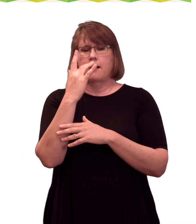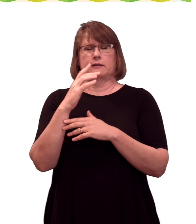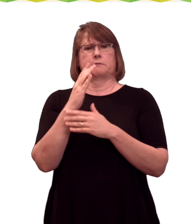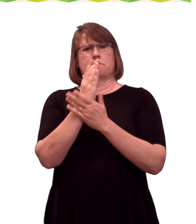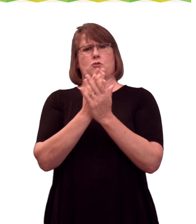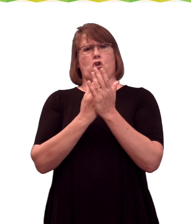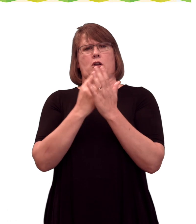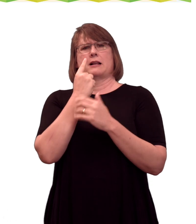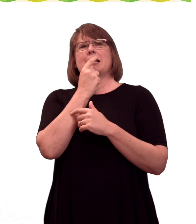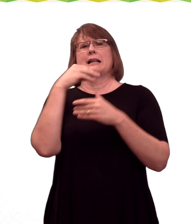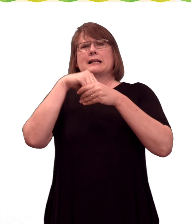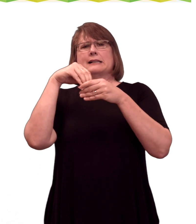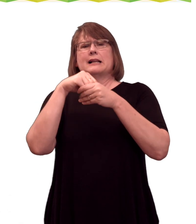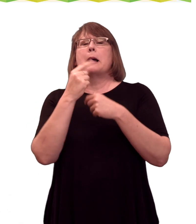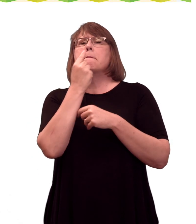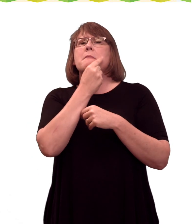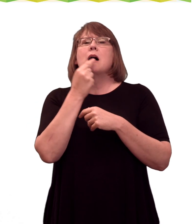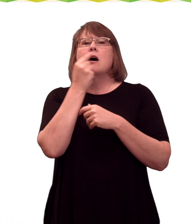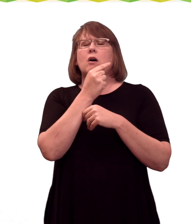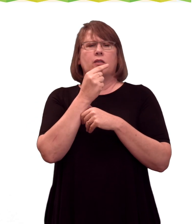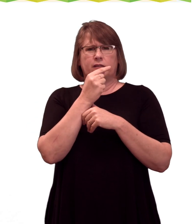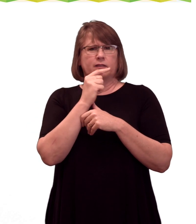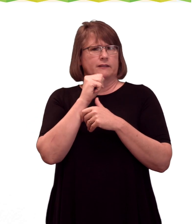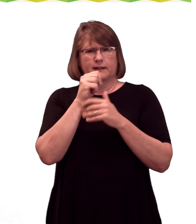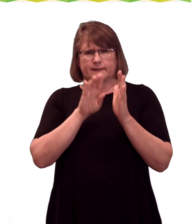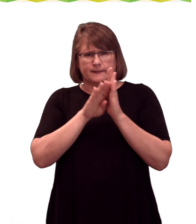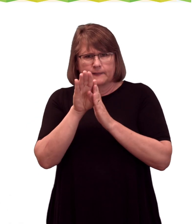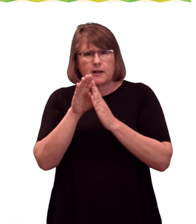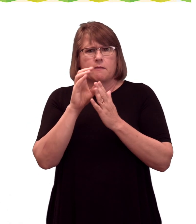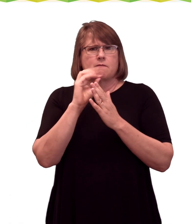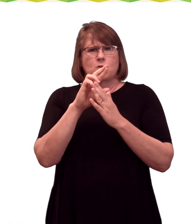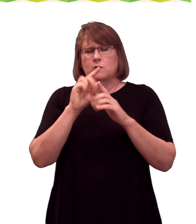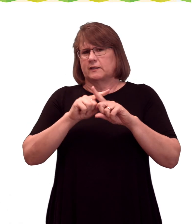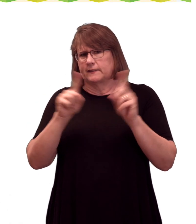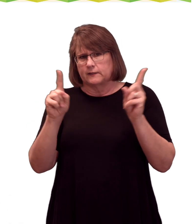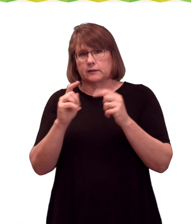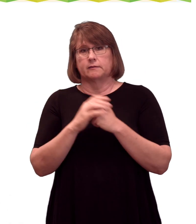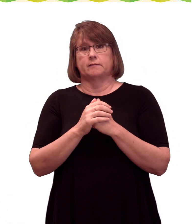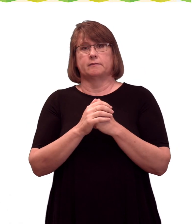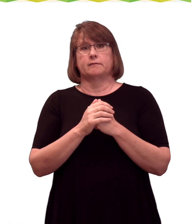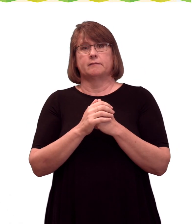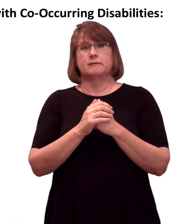because of the physical structures in the mouth.